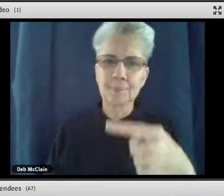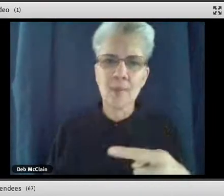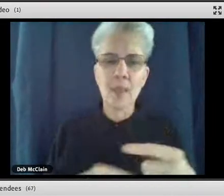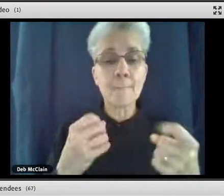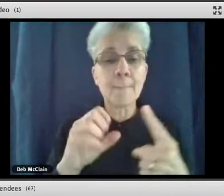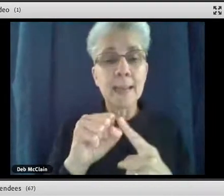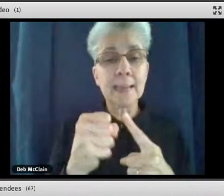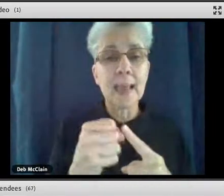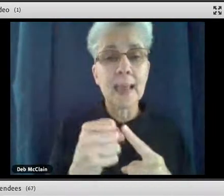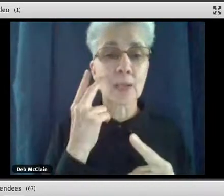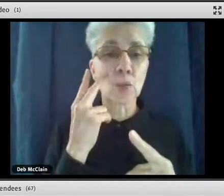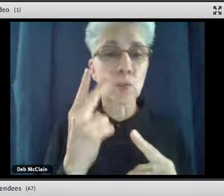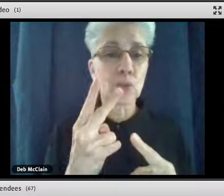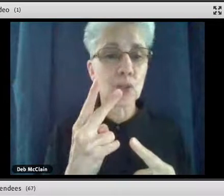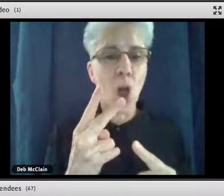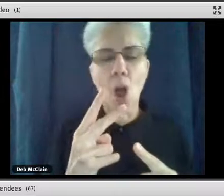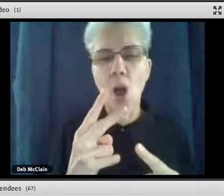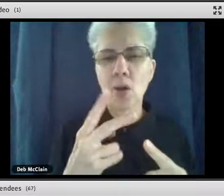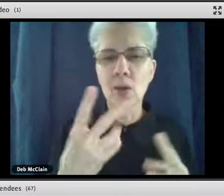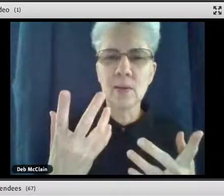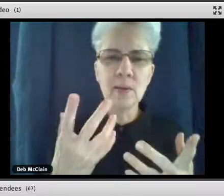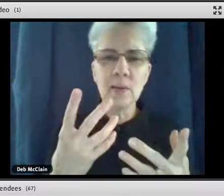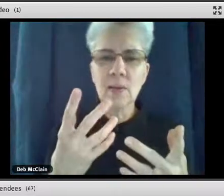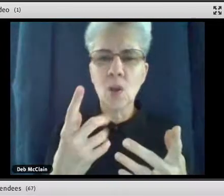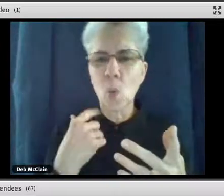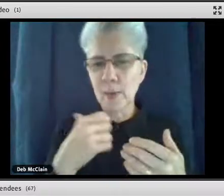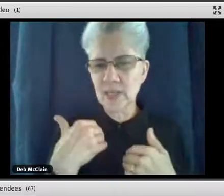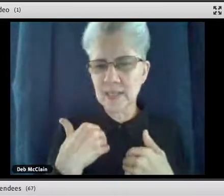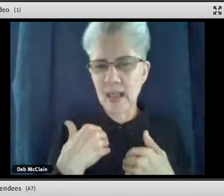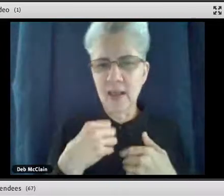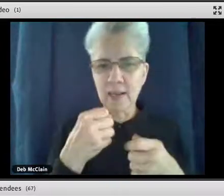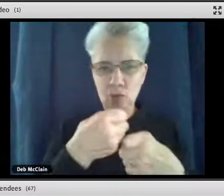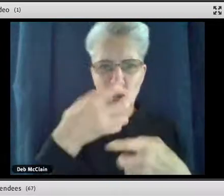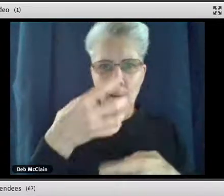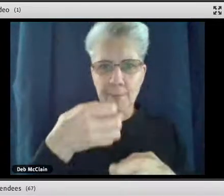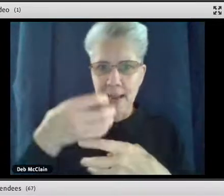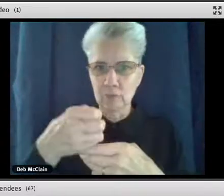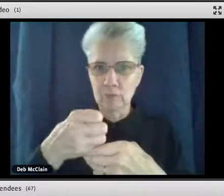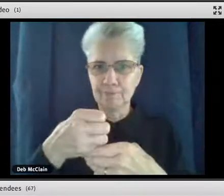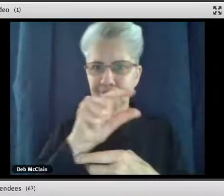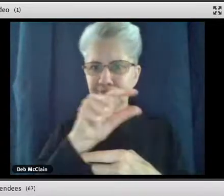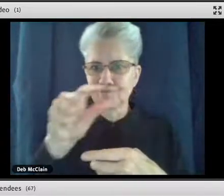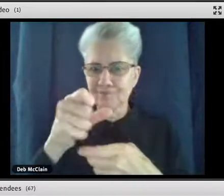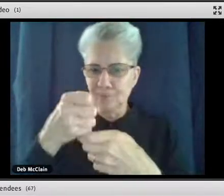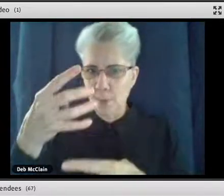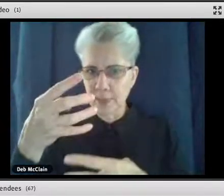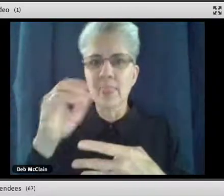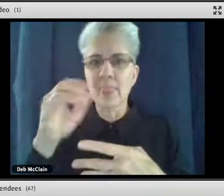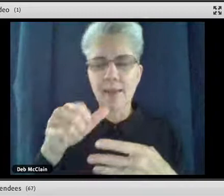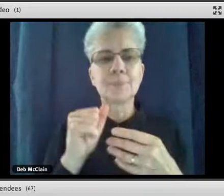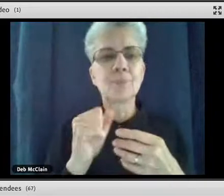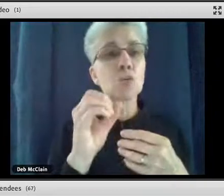I have just a list here of what we can choose. And in many cases, like you saw in the Polaris, we just have, like, a dropdown,